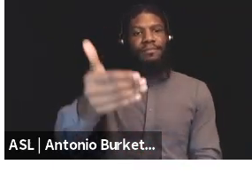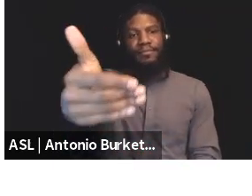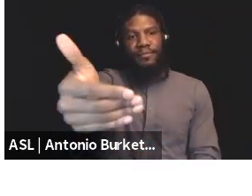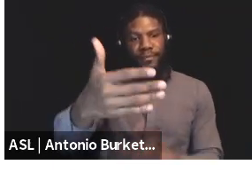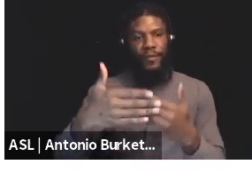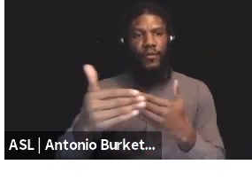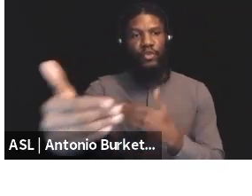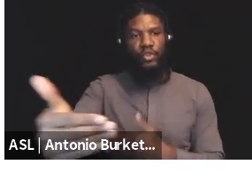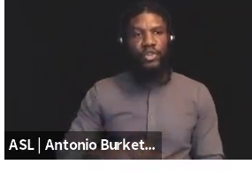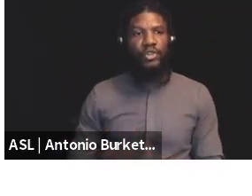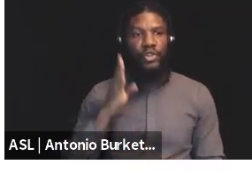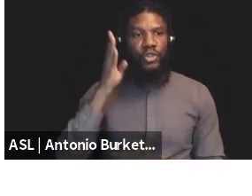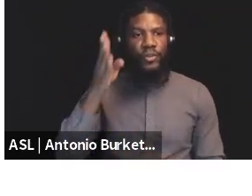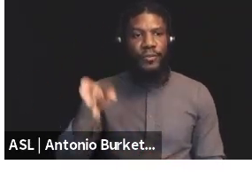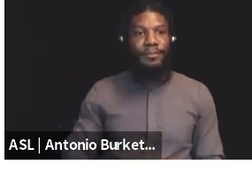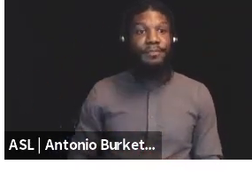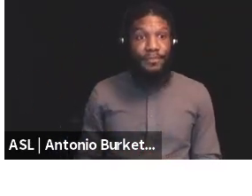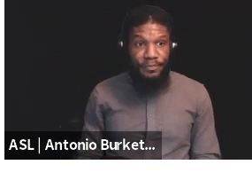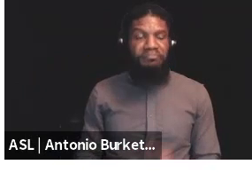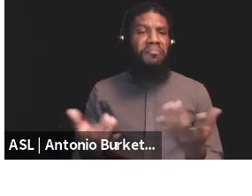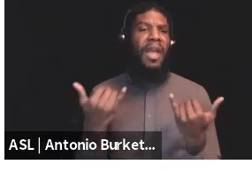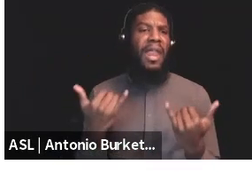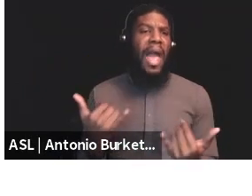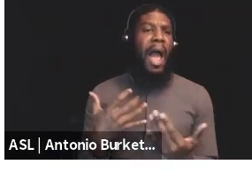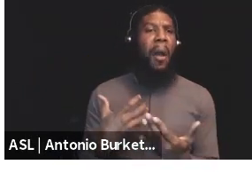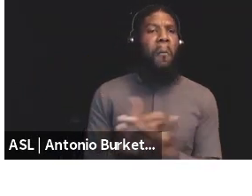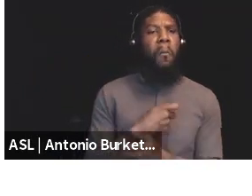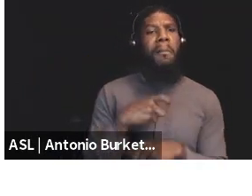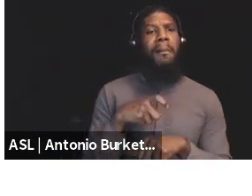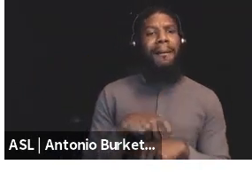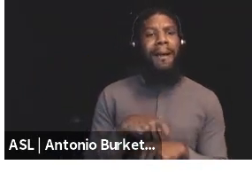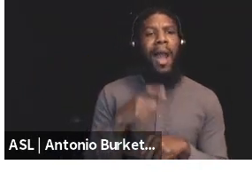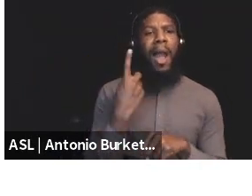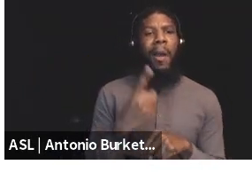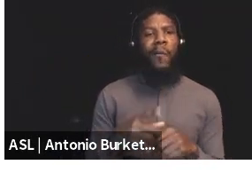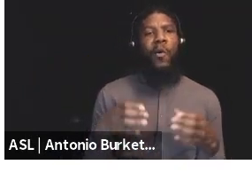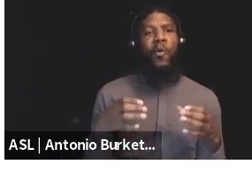Okay, so I want to give us enough time here to work in groups, so I have a few